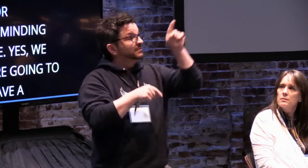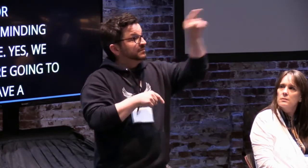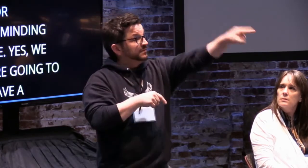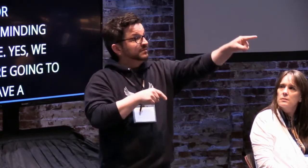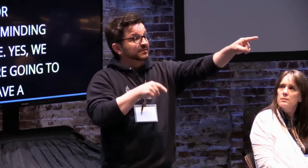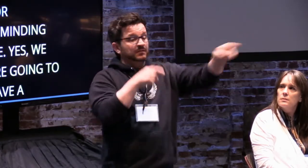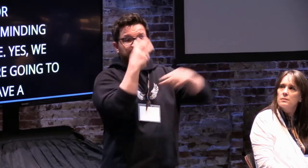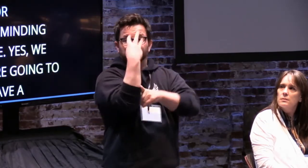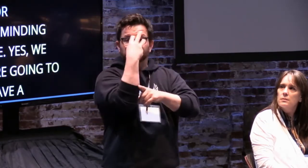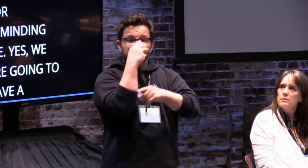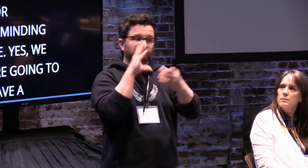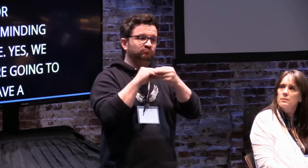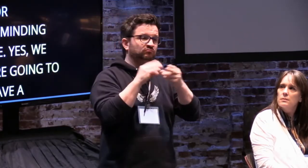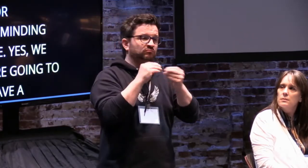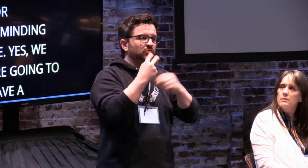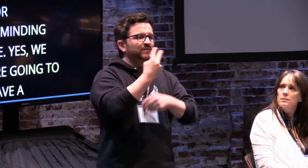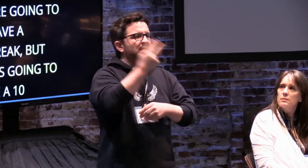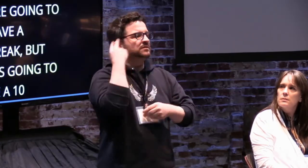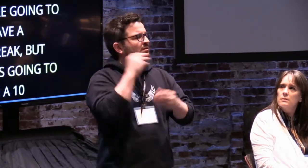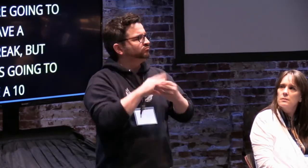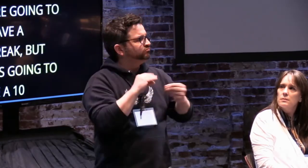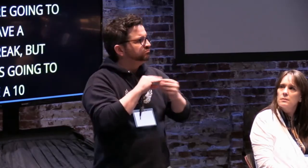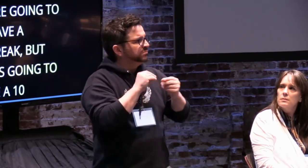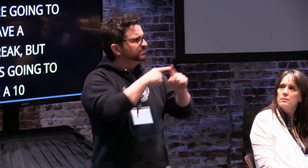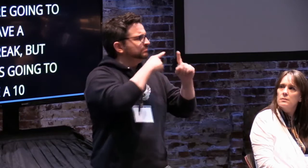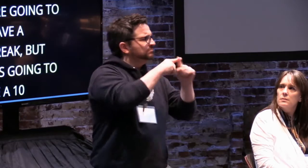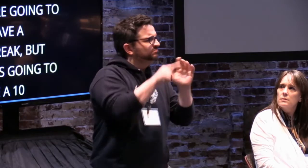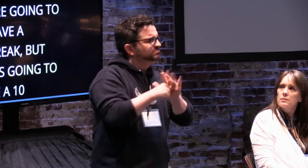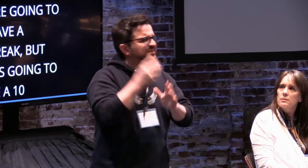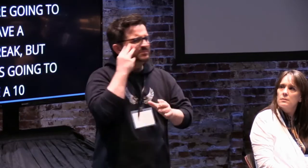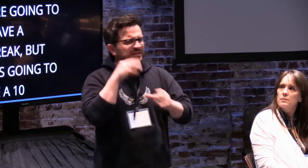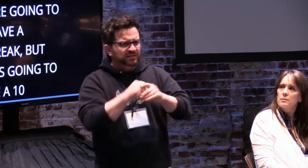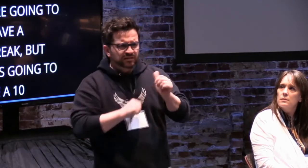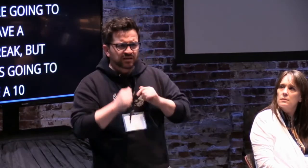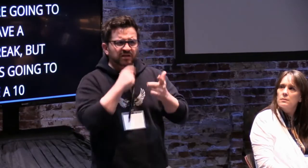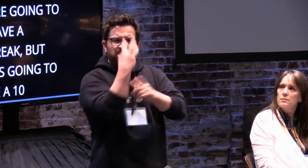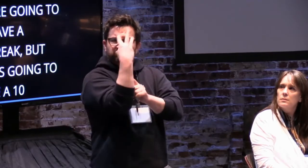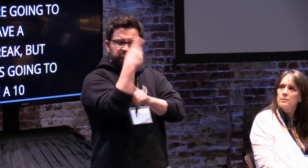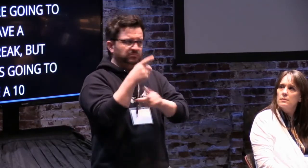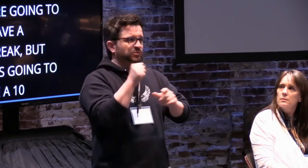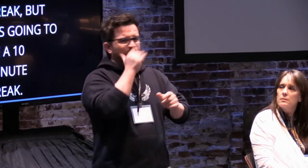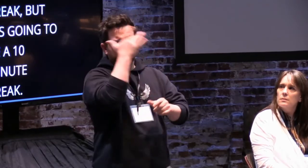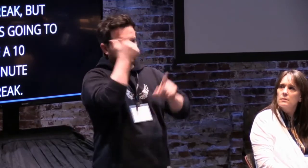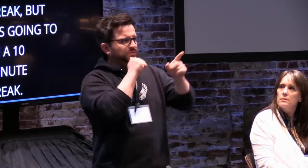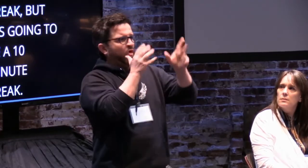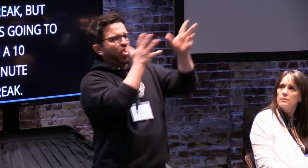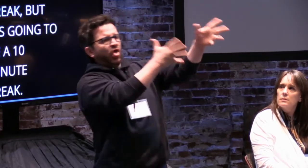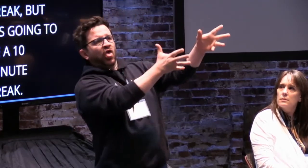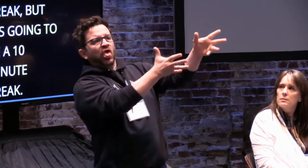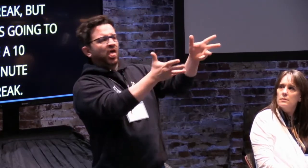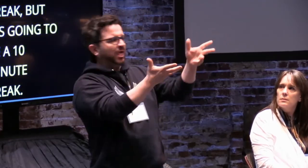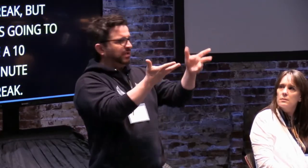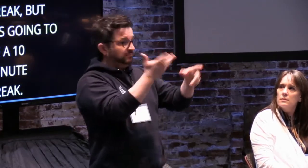Please remember that there is the reflection booth in the back. Please go to that.